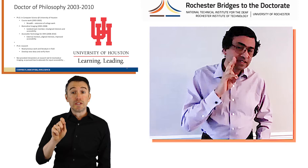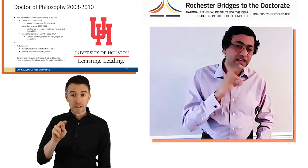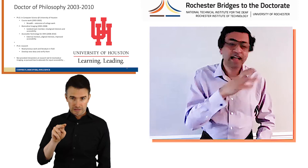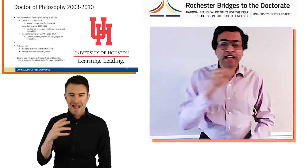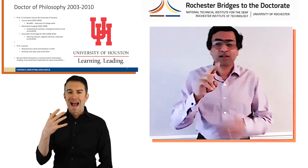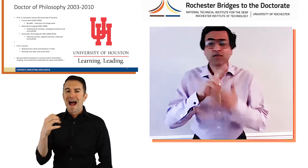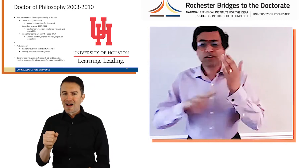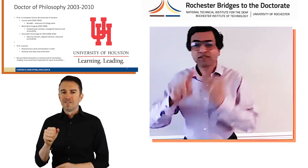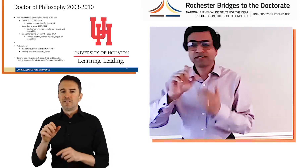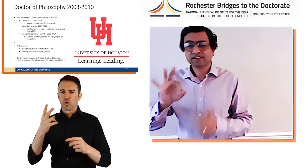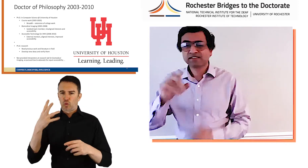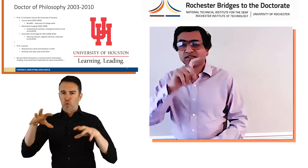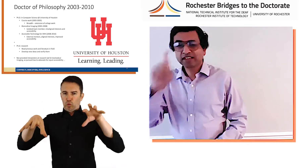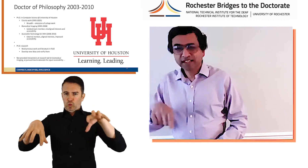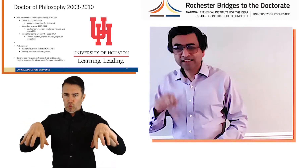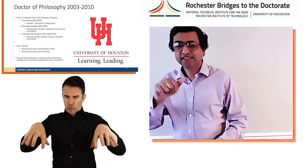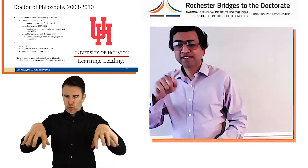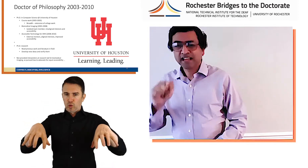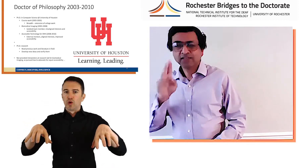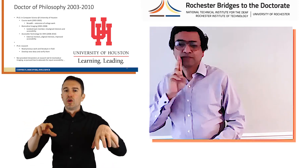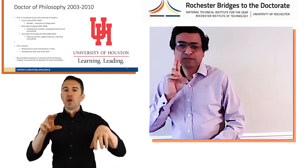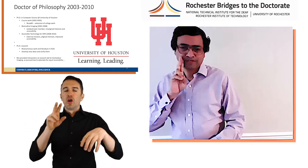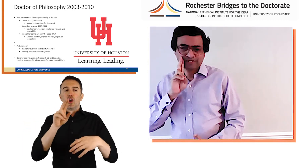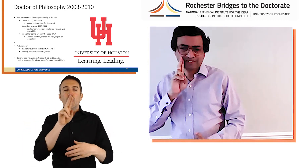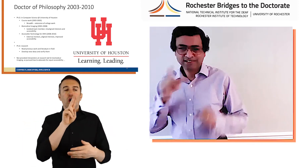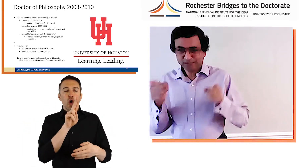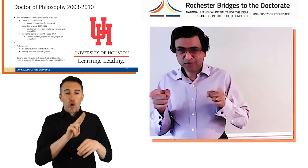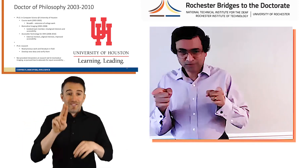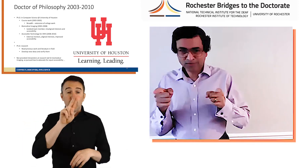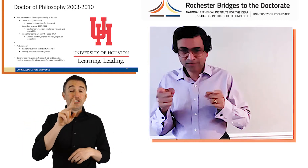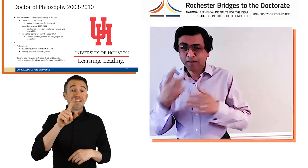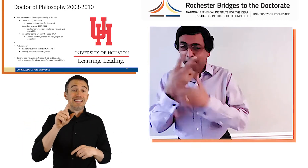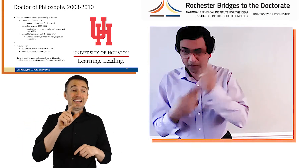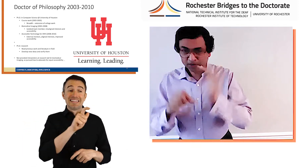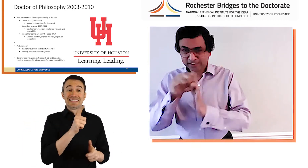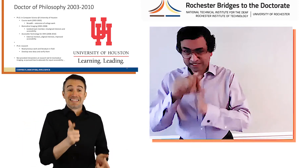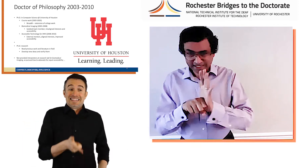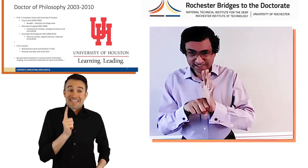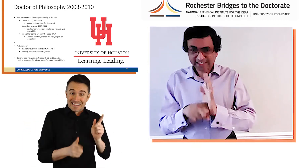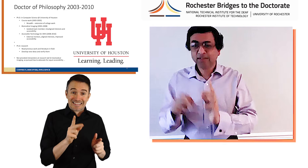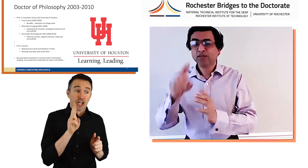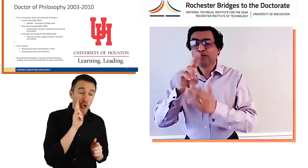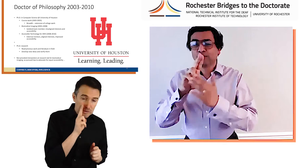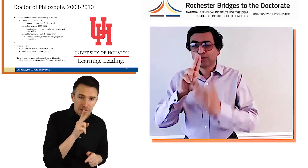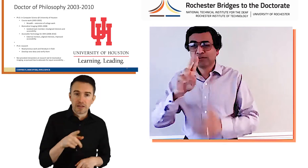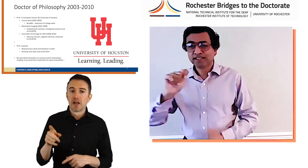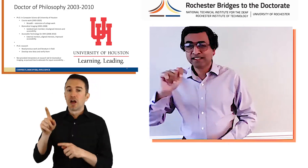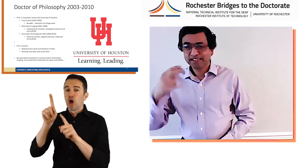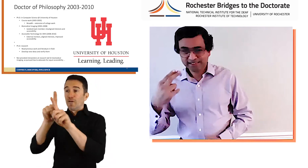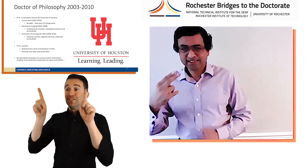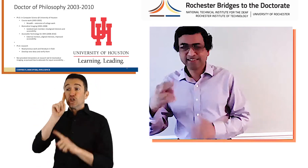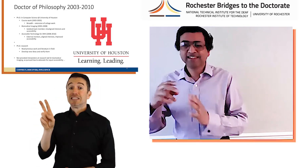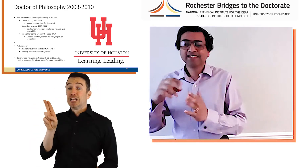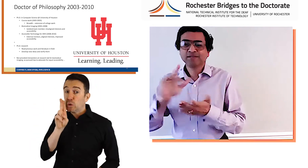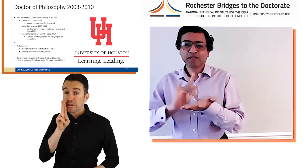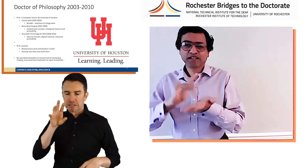and the University of Texas at Houston. Those are both state schools. UTH has a medical school.